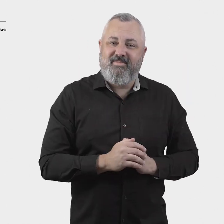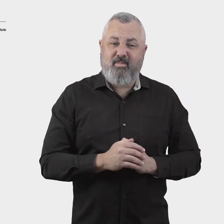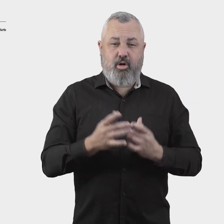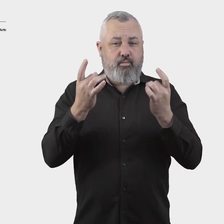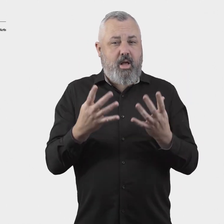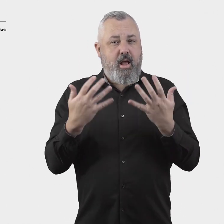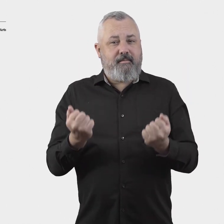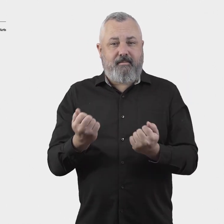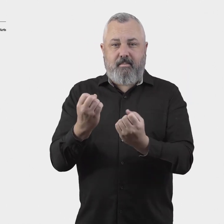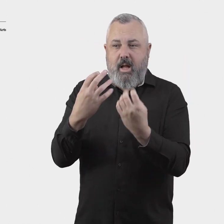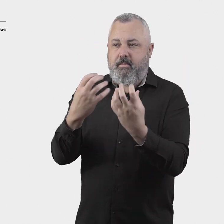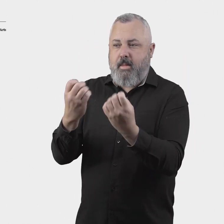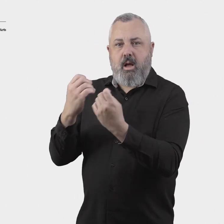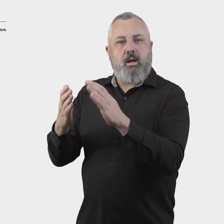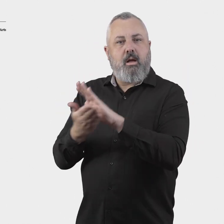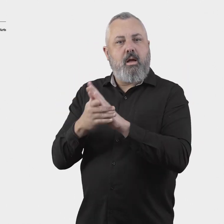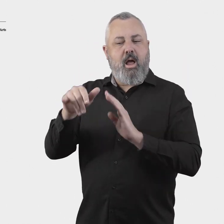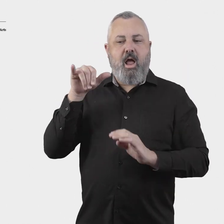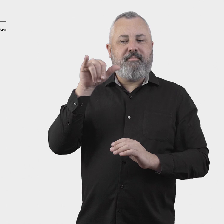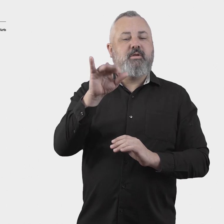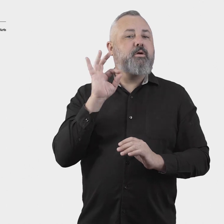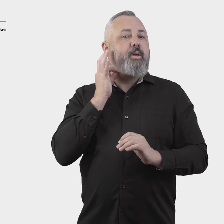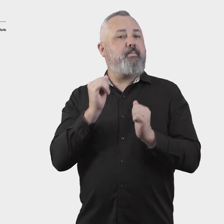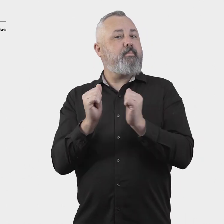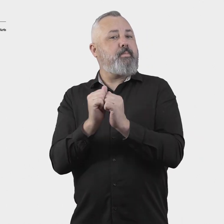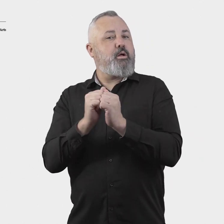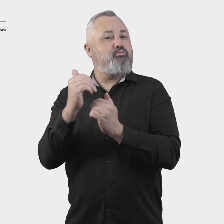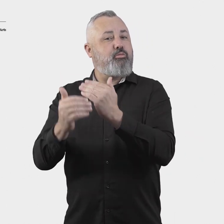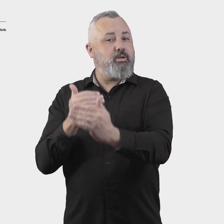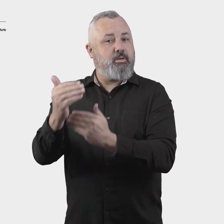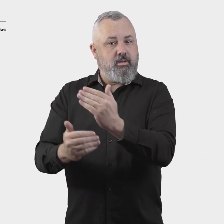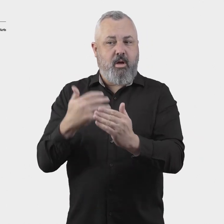This consultation process builds on the input received by the government through the Aviation White Paper process,